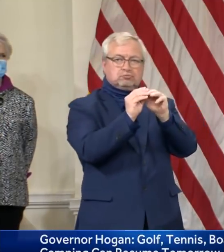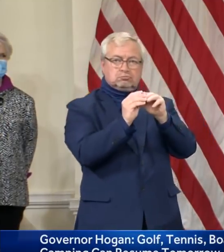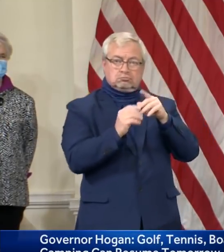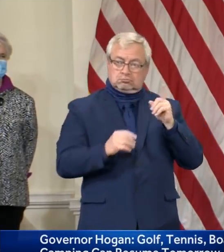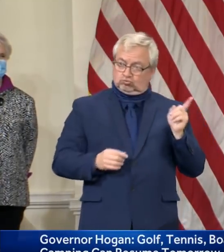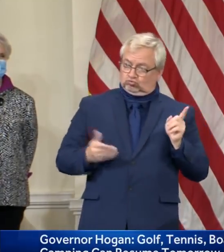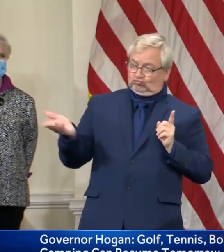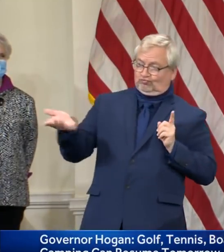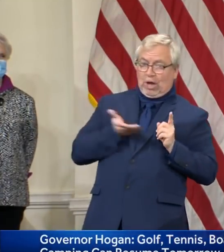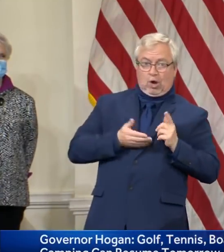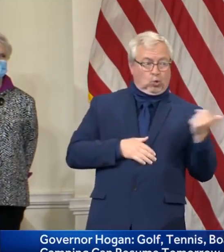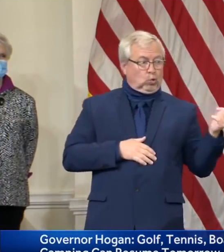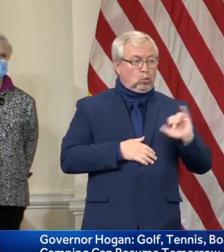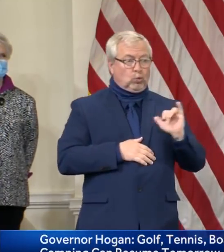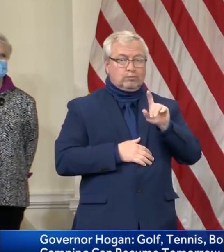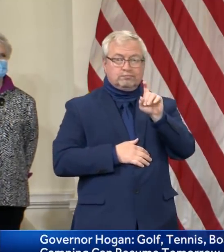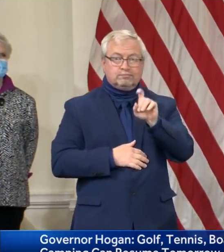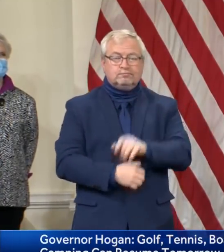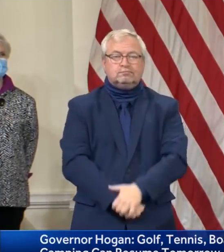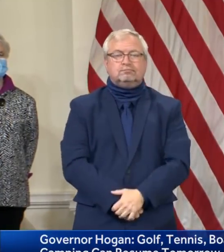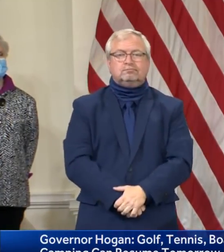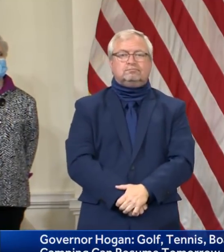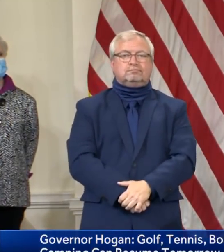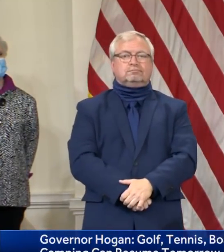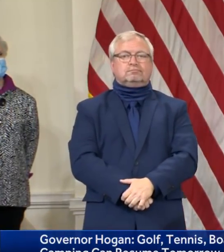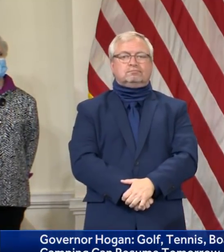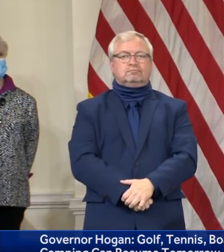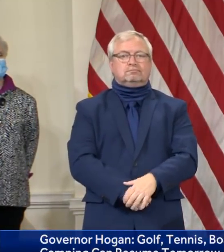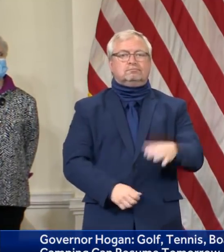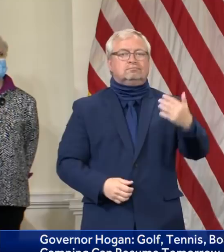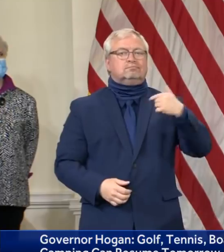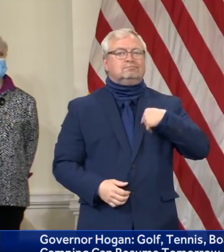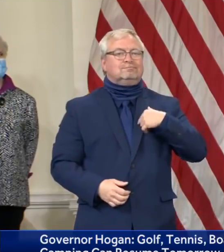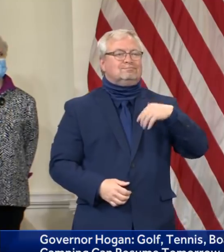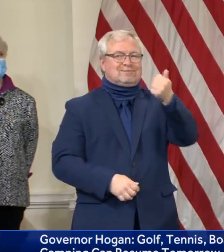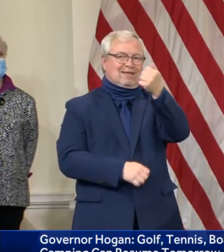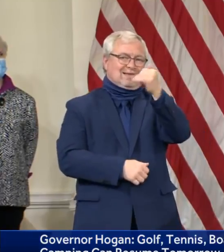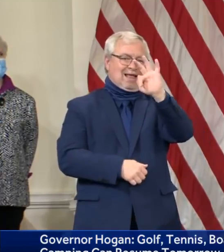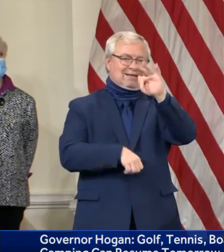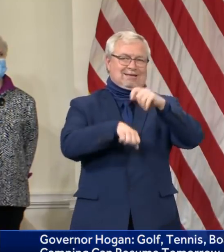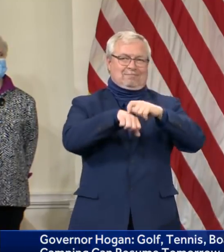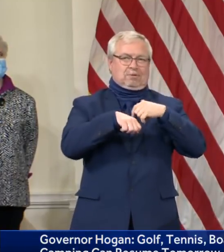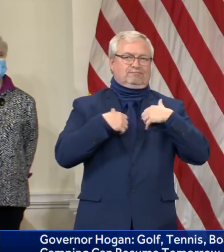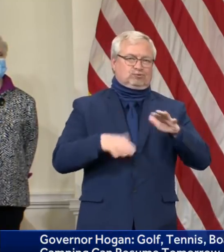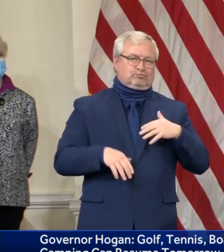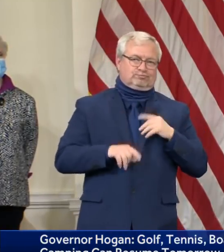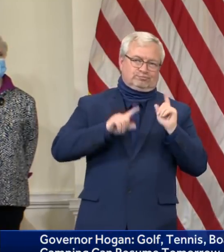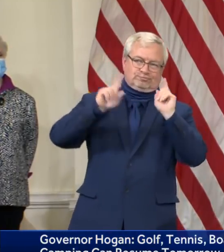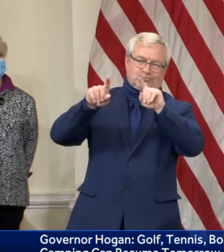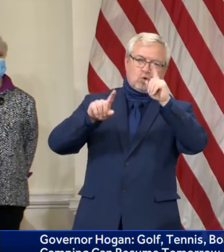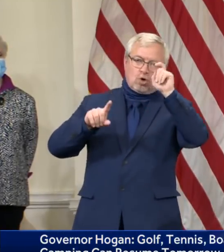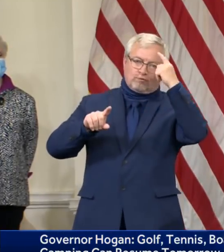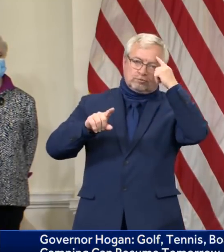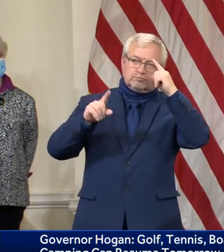IF YOU ARE OPENING THE CONVERSATION QUESTION MARK >> I HAVE LED 19 CALLS WITH ALL OF THE GOVERNORS.